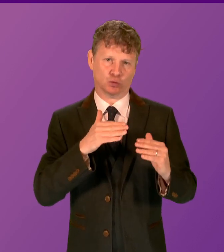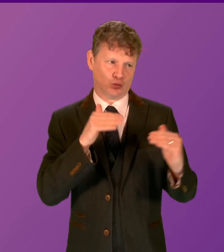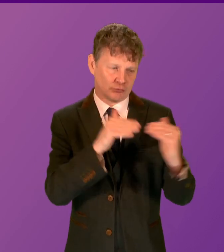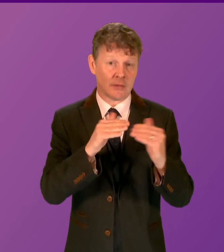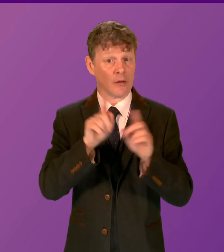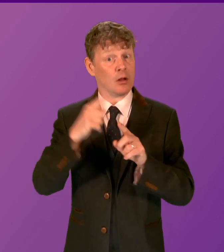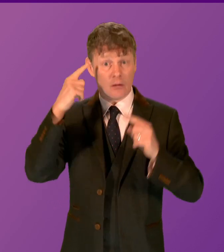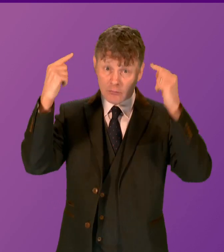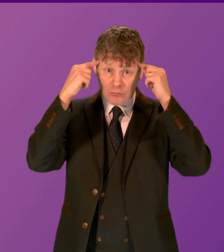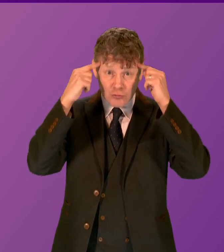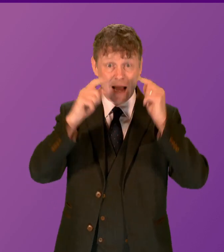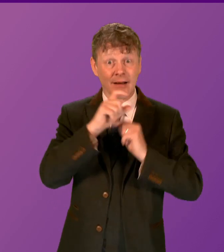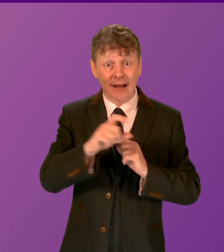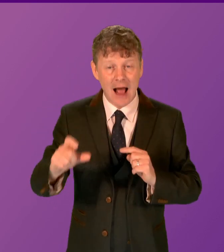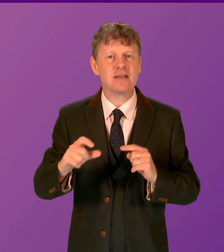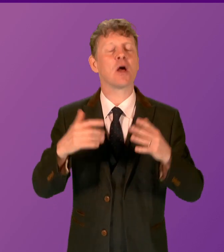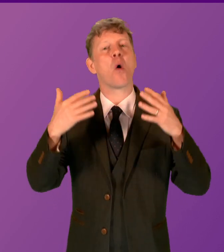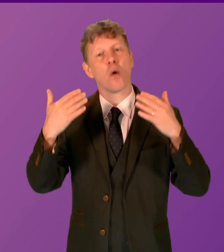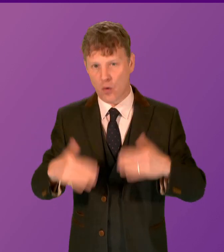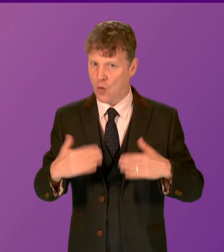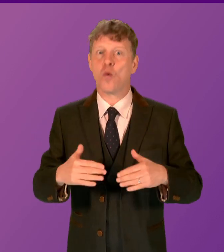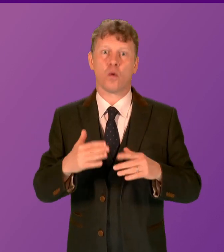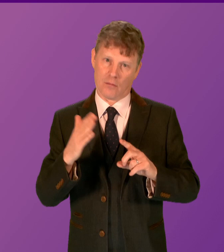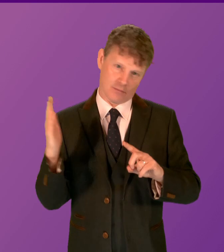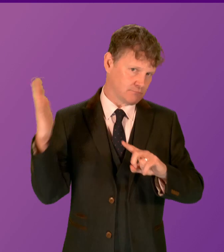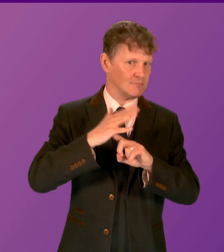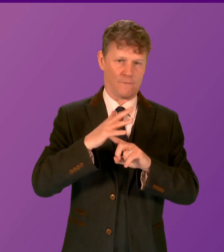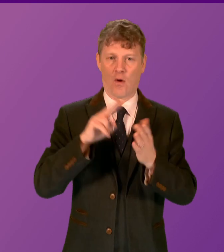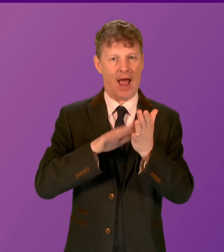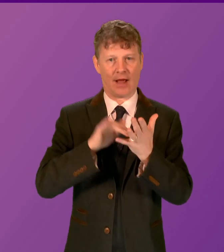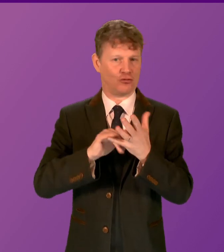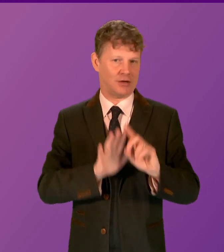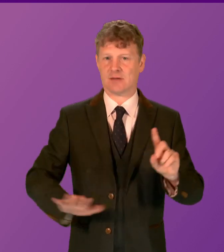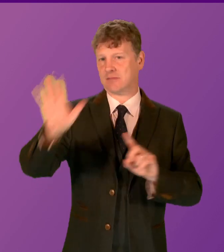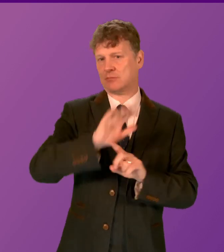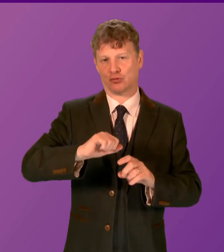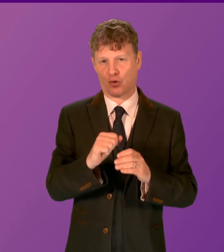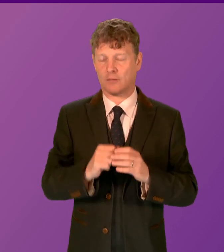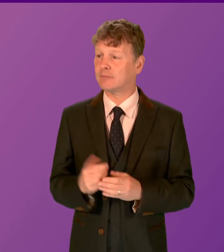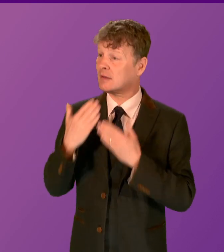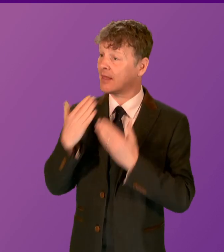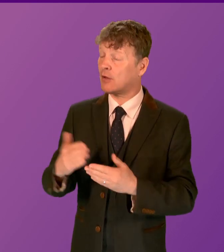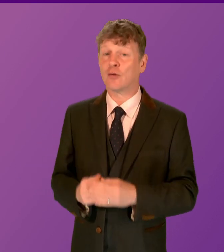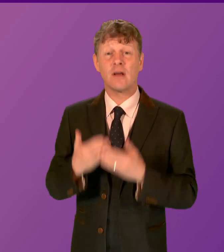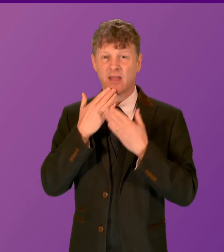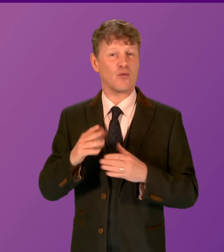I know just how seriously our NHS colleagues right across the country take the issue of